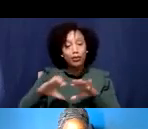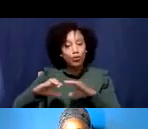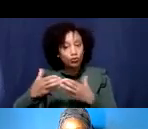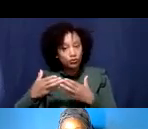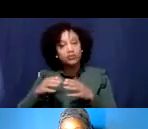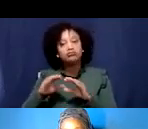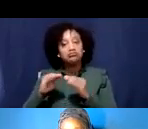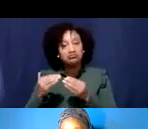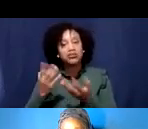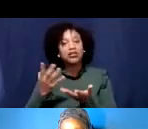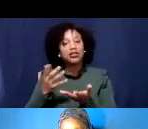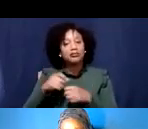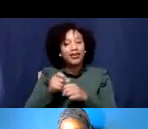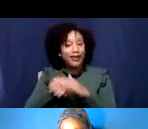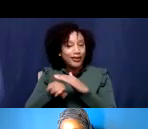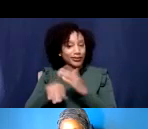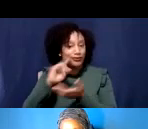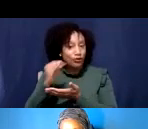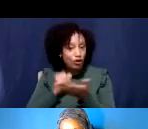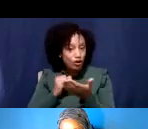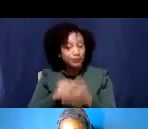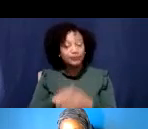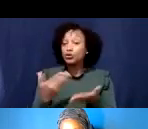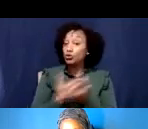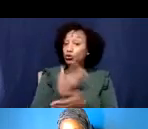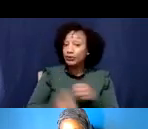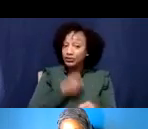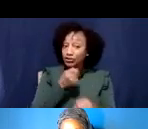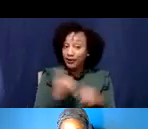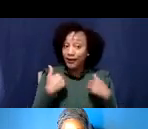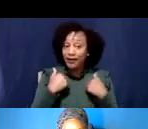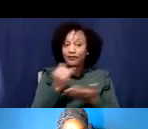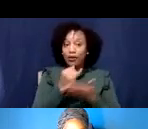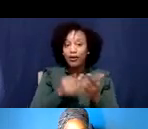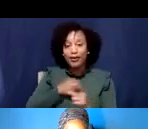creating access to the arts. New this fiscal year is Arts Impact for Groups